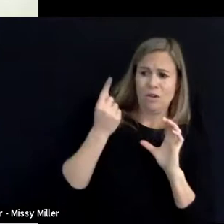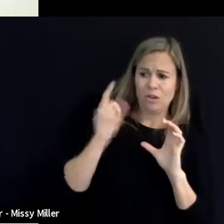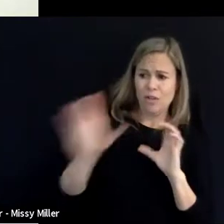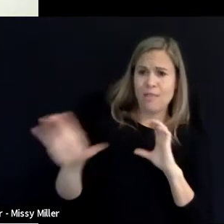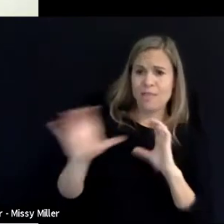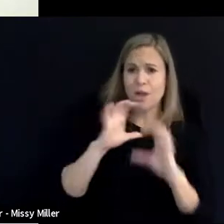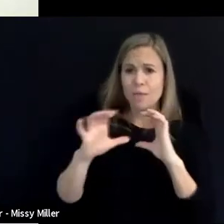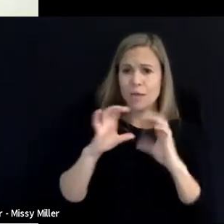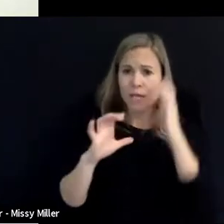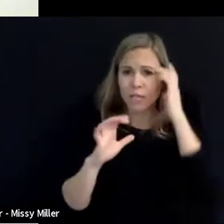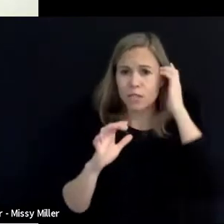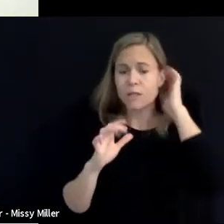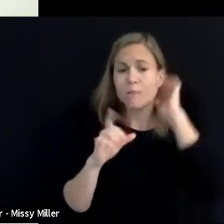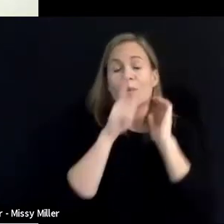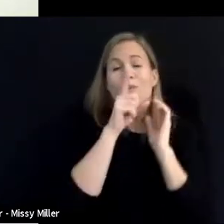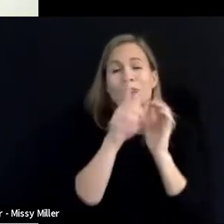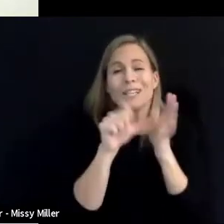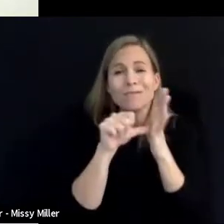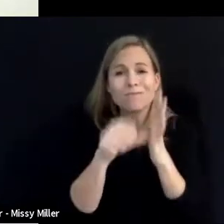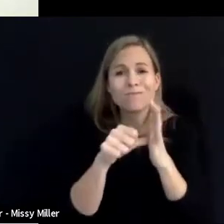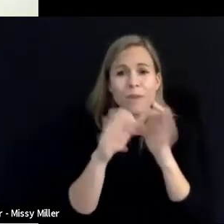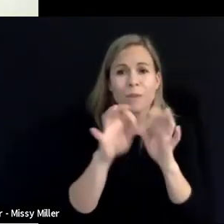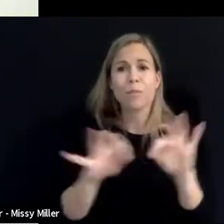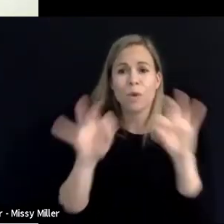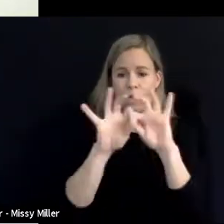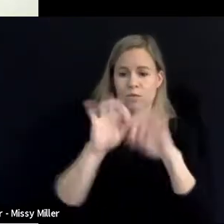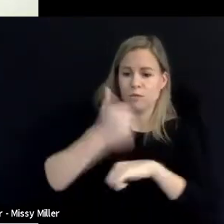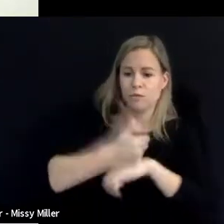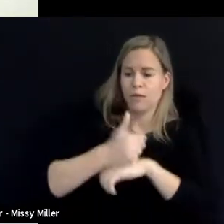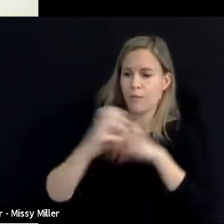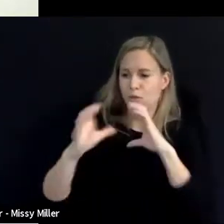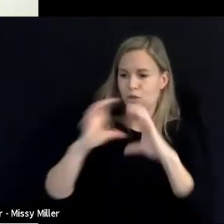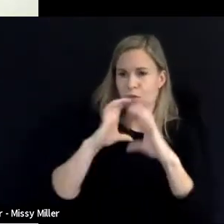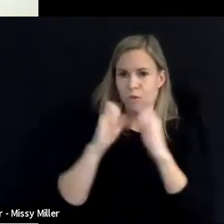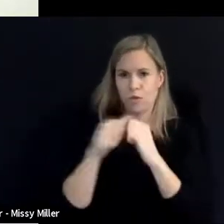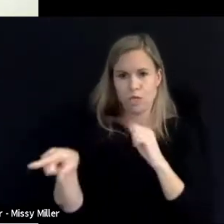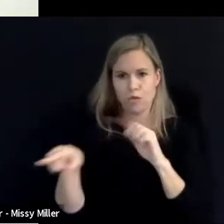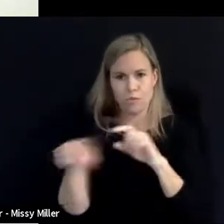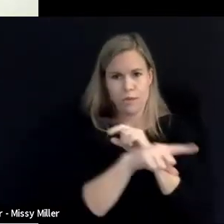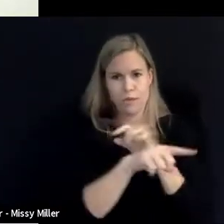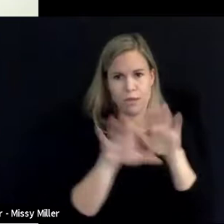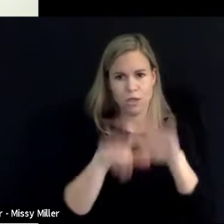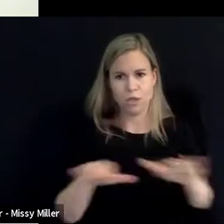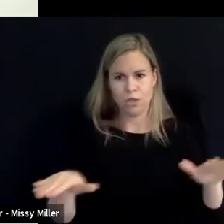But it's really, really important to establish that communication with all of our kids,